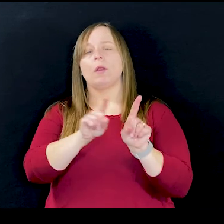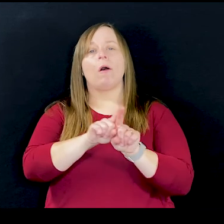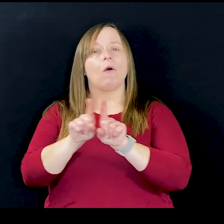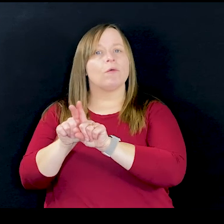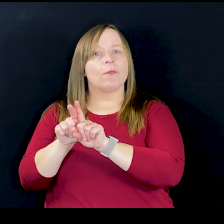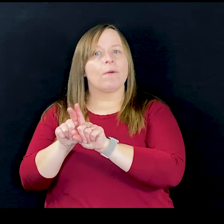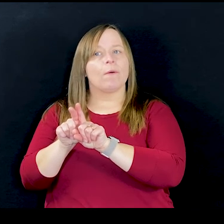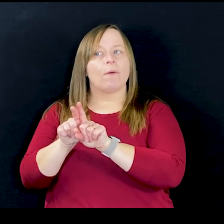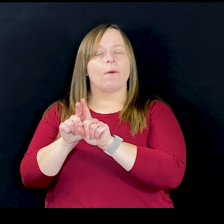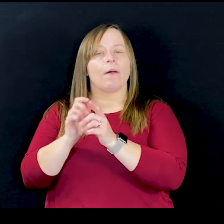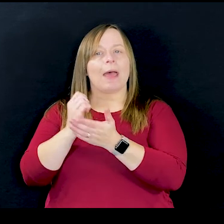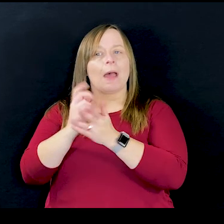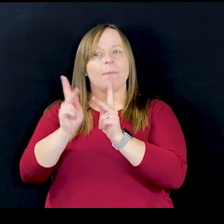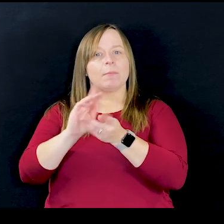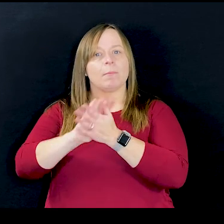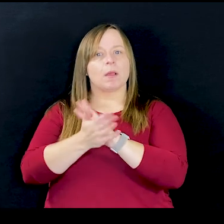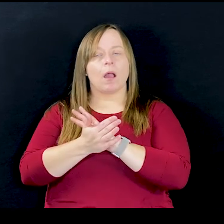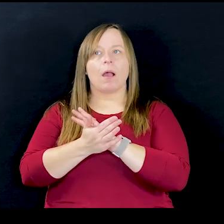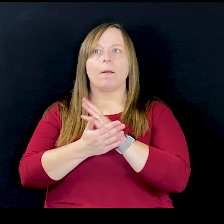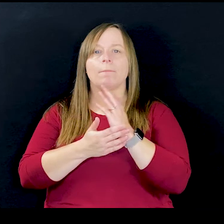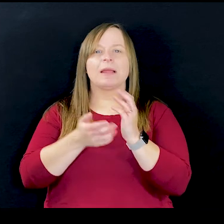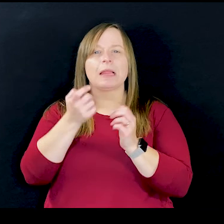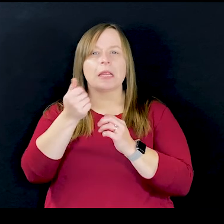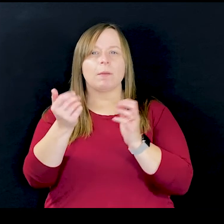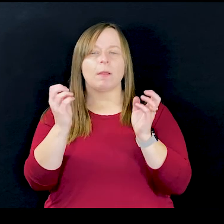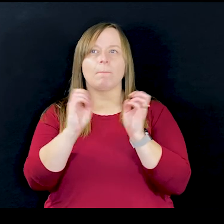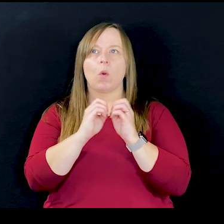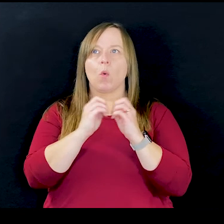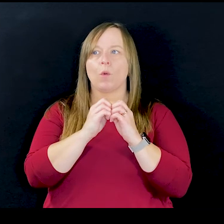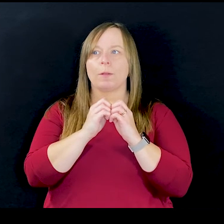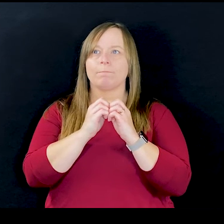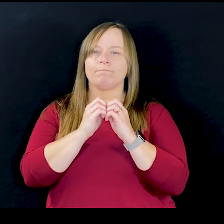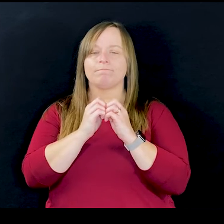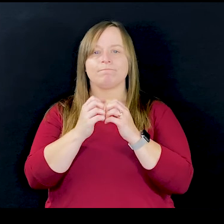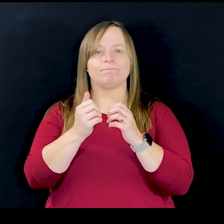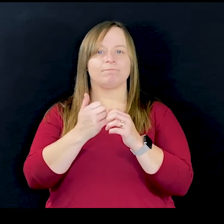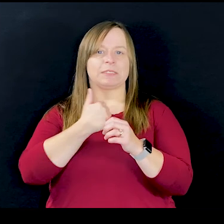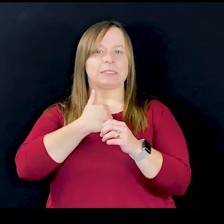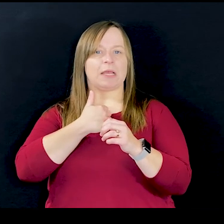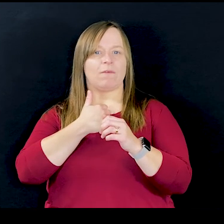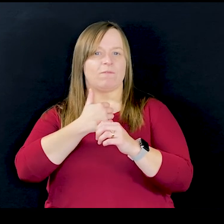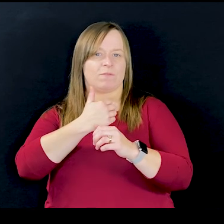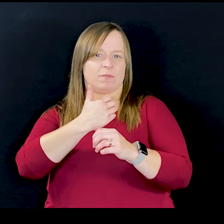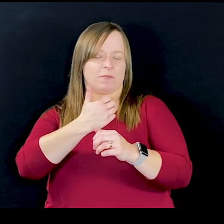but also to help people become a little bit more of a self advocate.